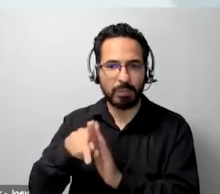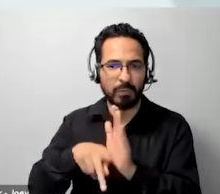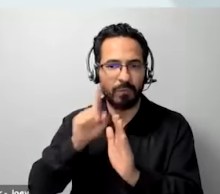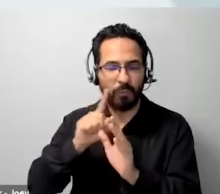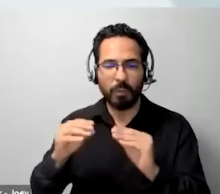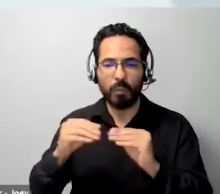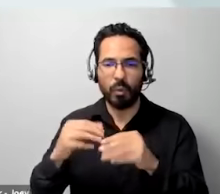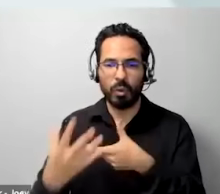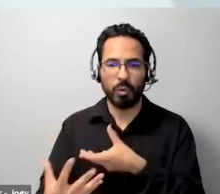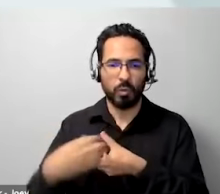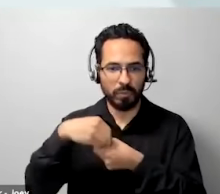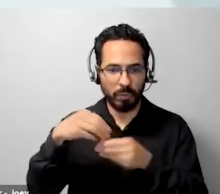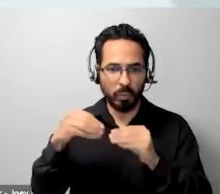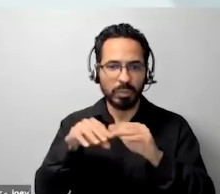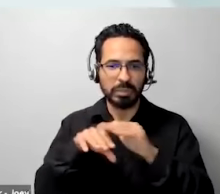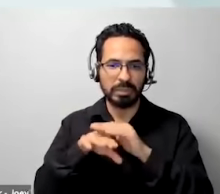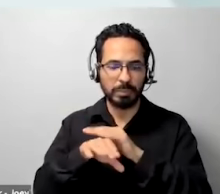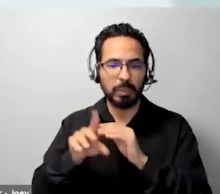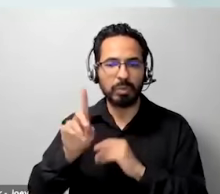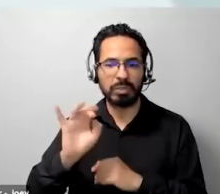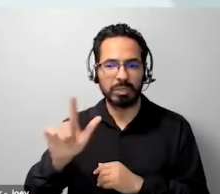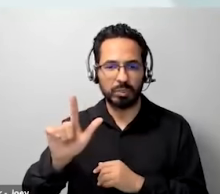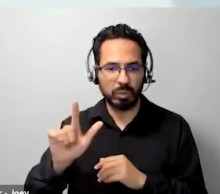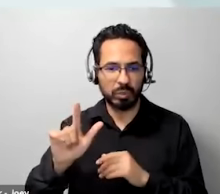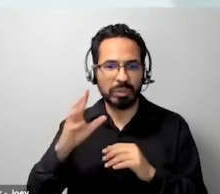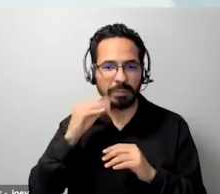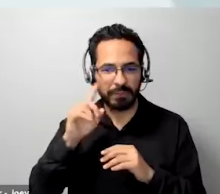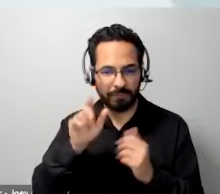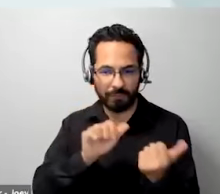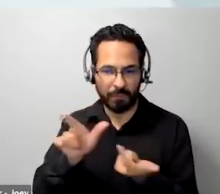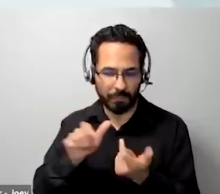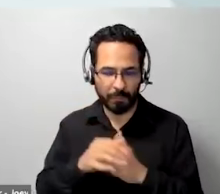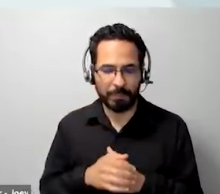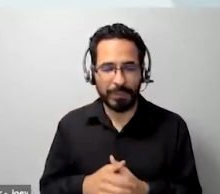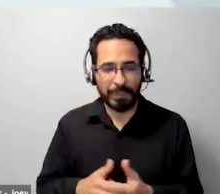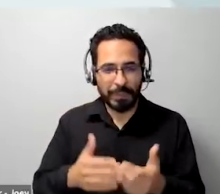and accessible digital experiences for everyone. So we really hope you'll stick with us,